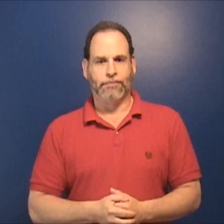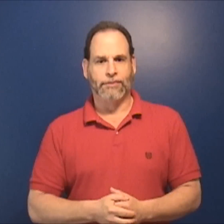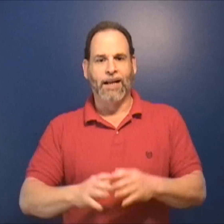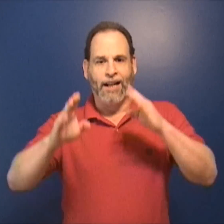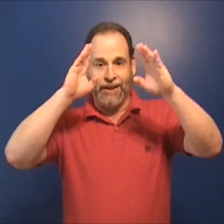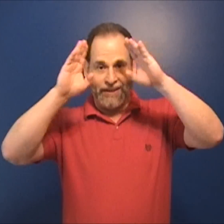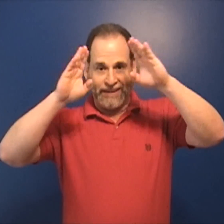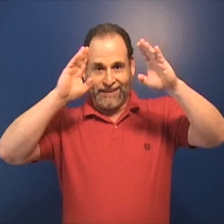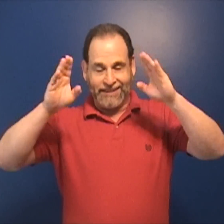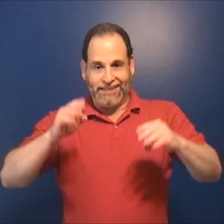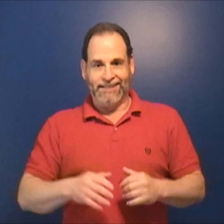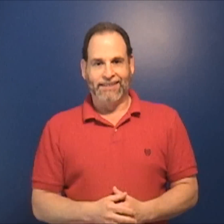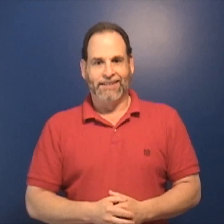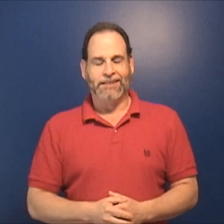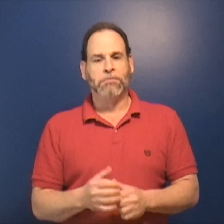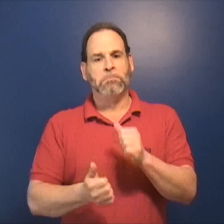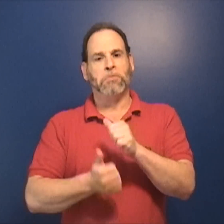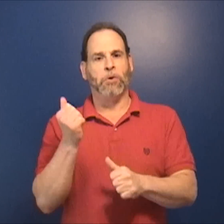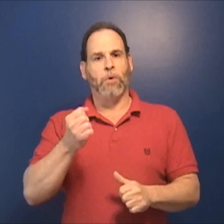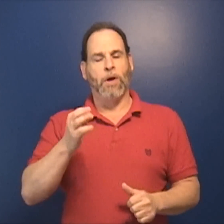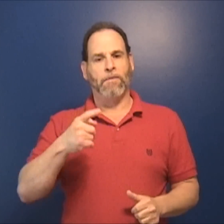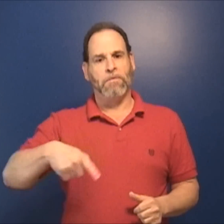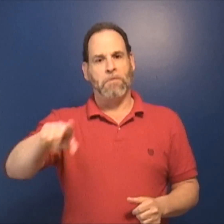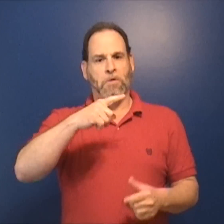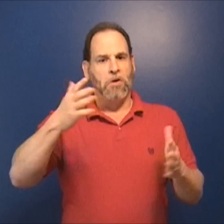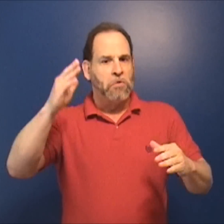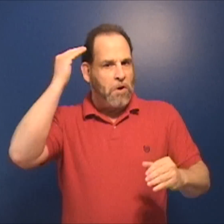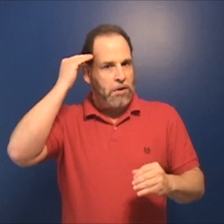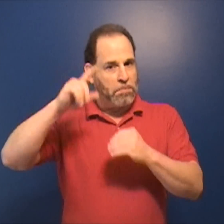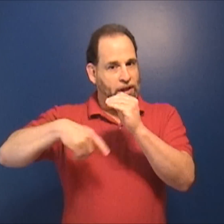Hello, Most of you already know about faith.